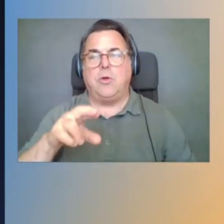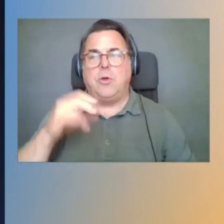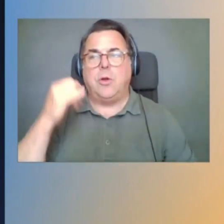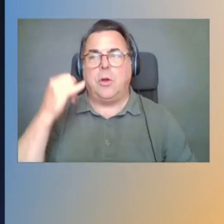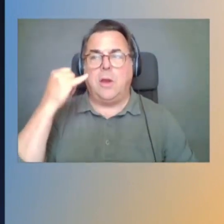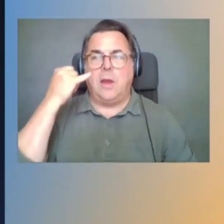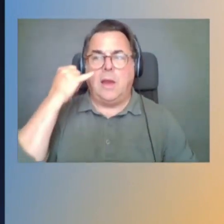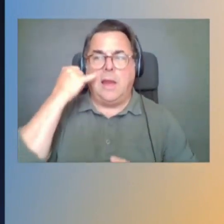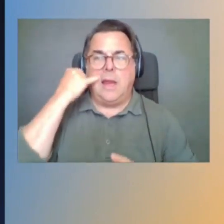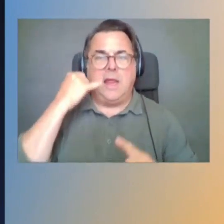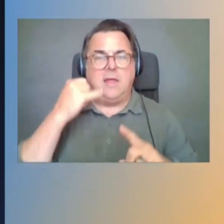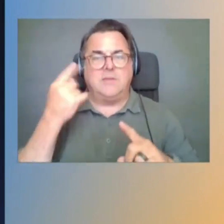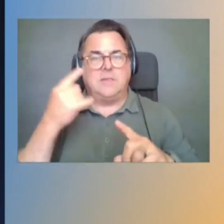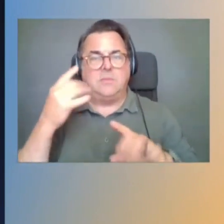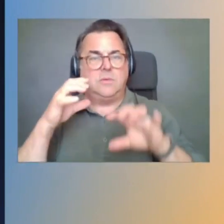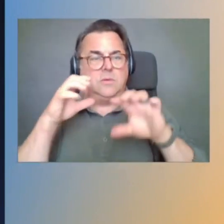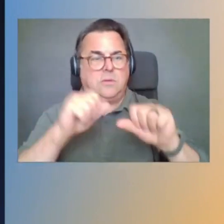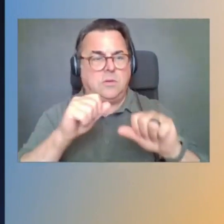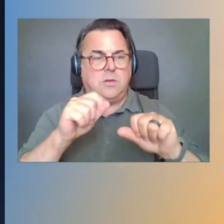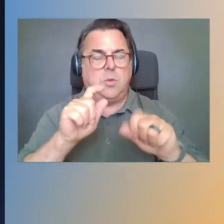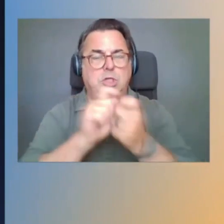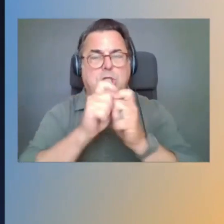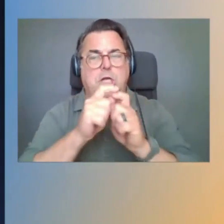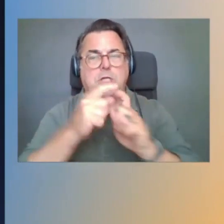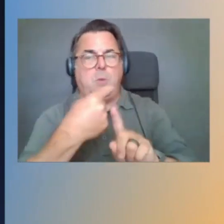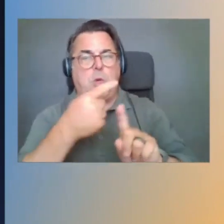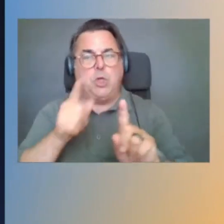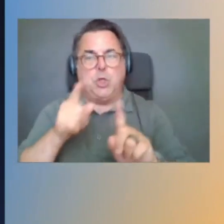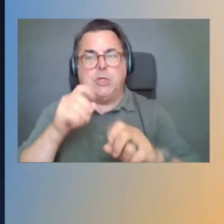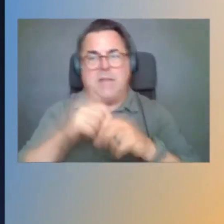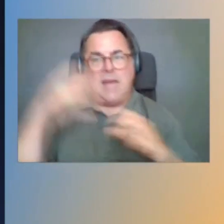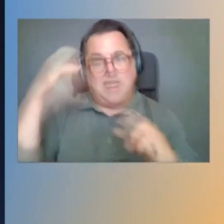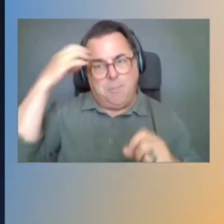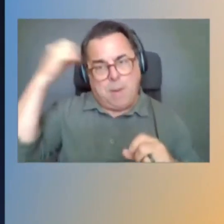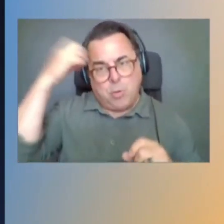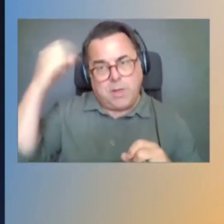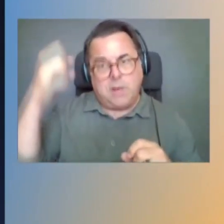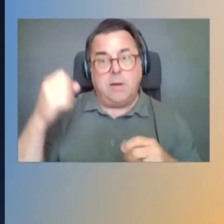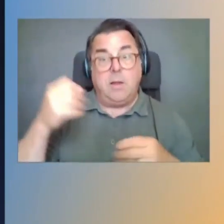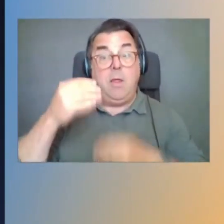that would change the pointers in memory, the processor could check at run time